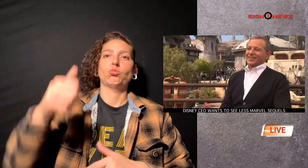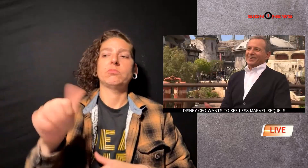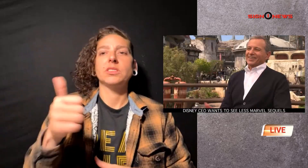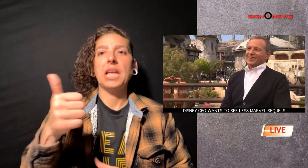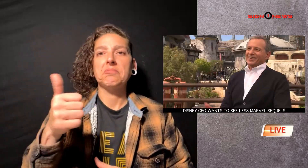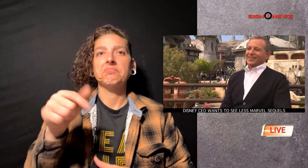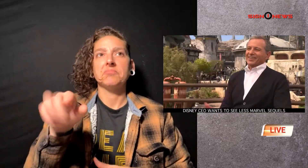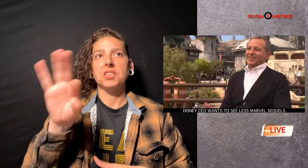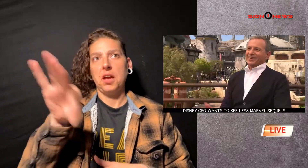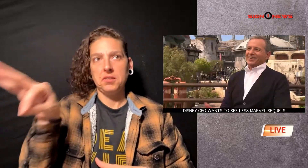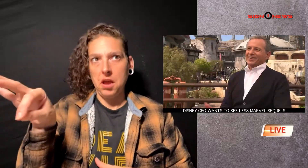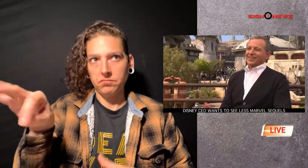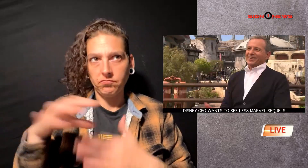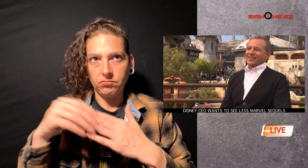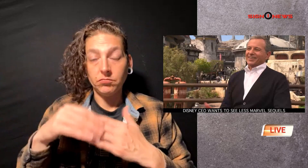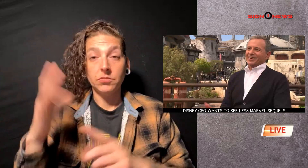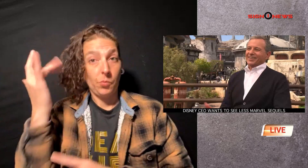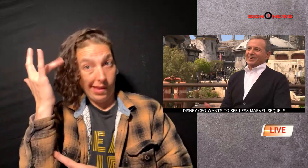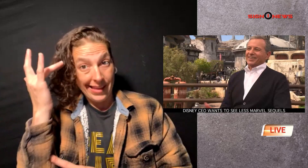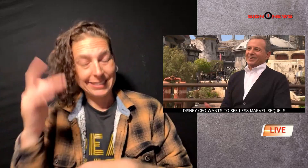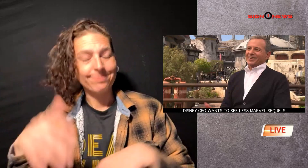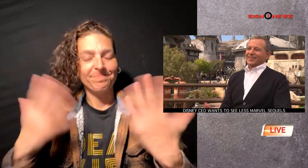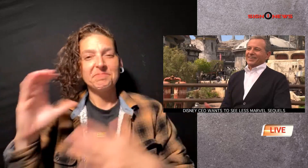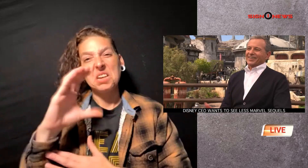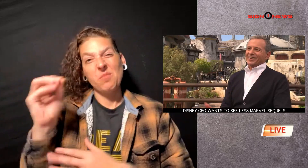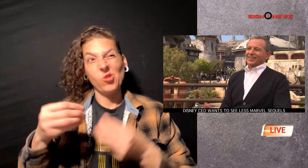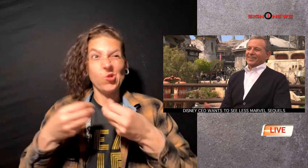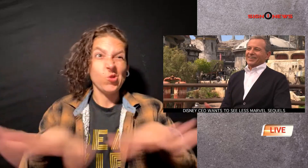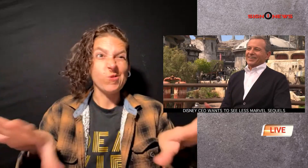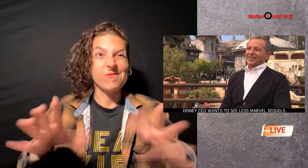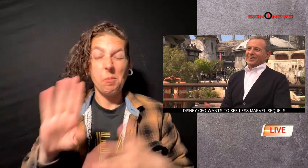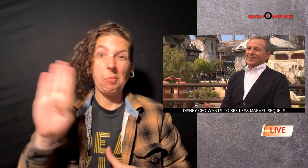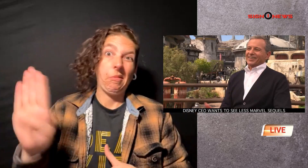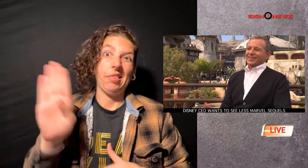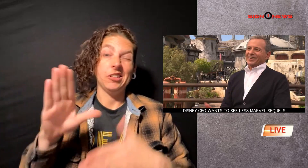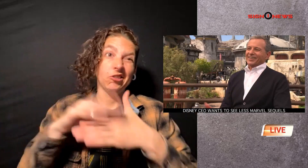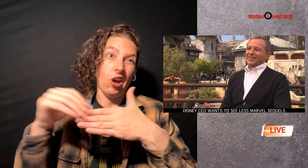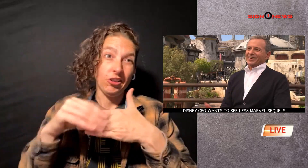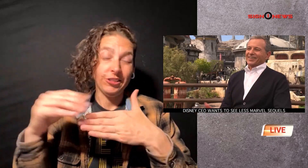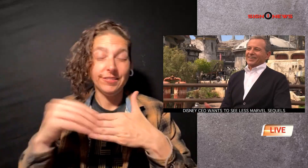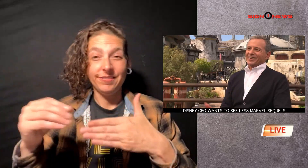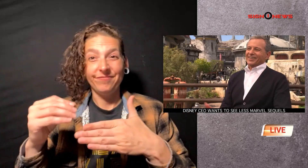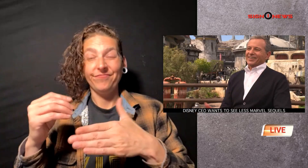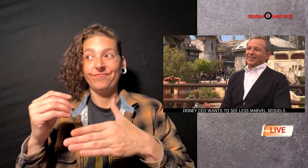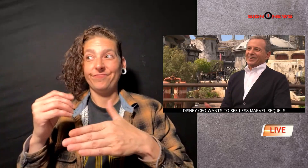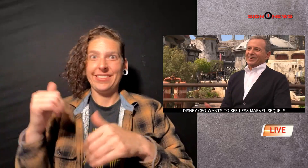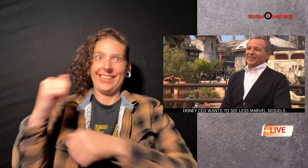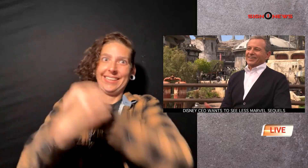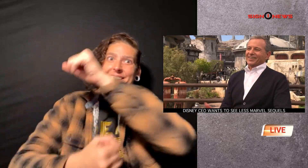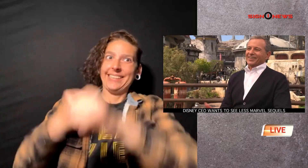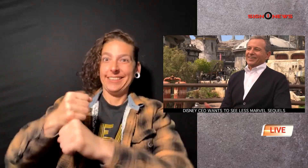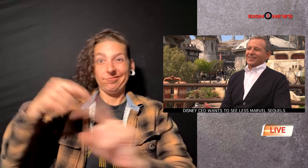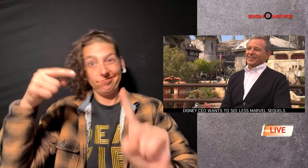because the company was losing billions of dollars a year on the streaming service